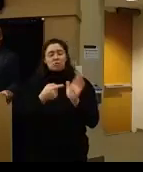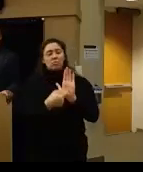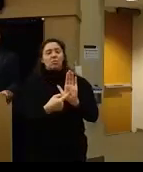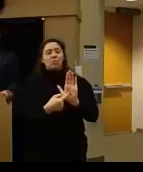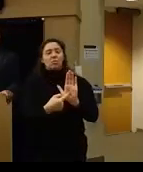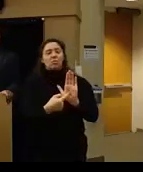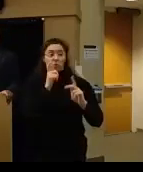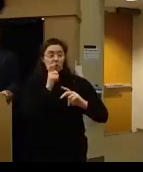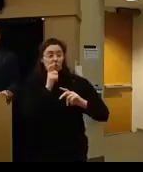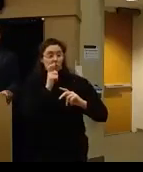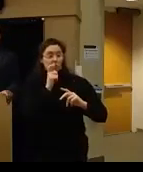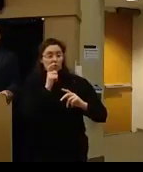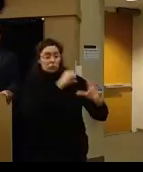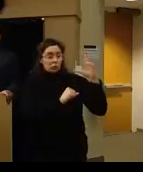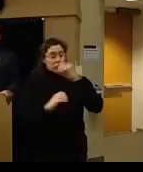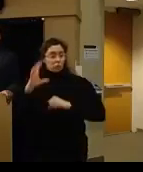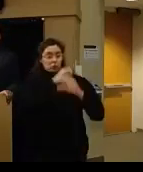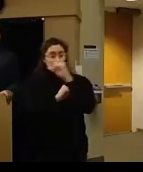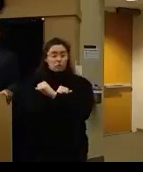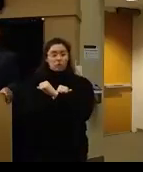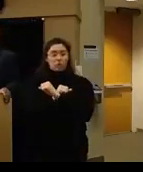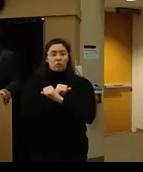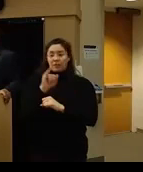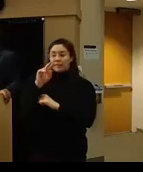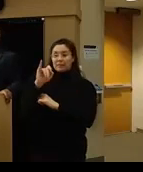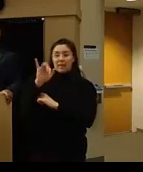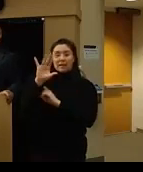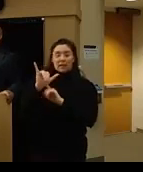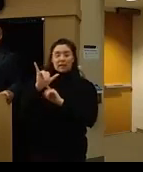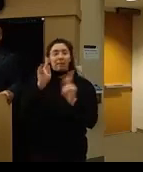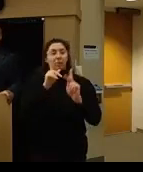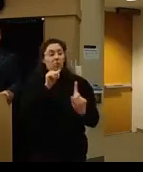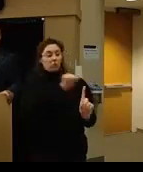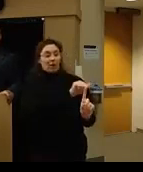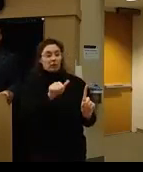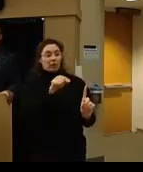those fundamental assumptions about insanity and particularly people of African descent